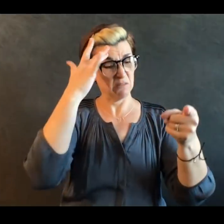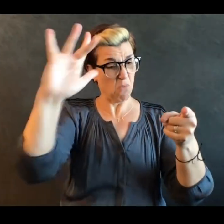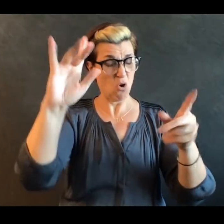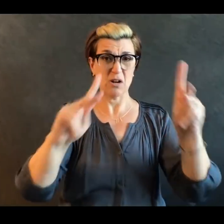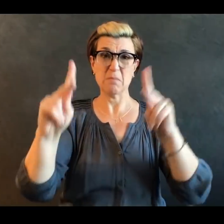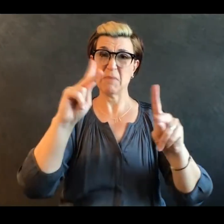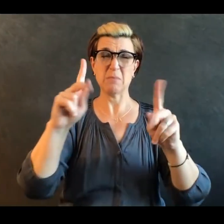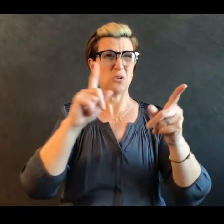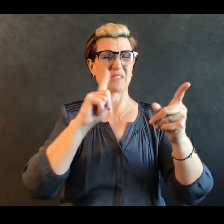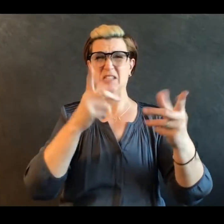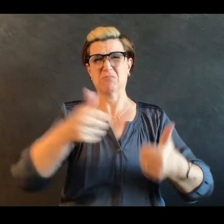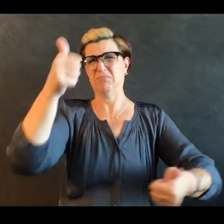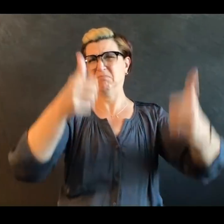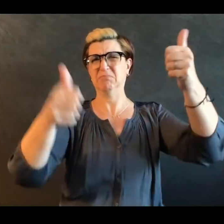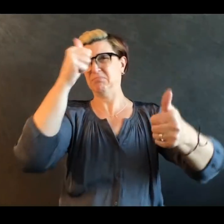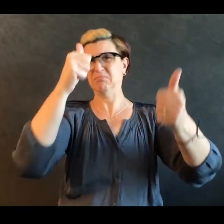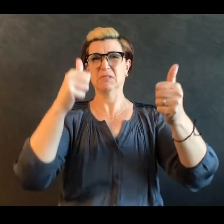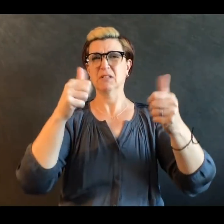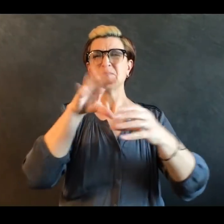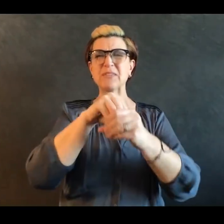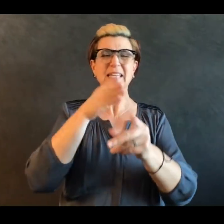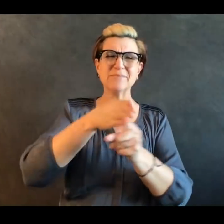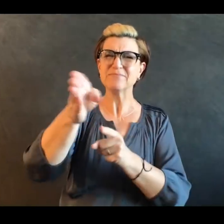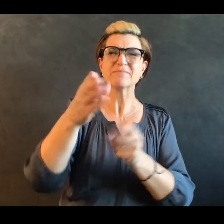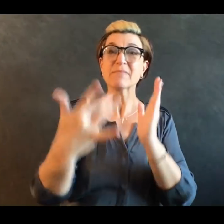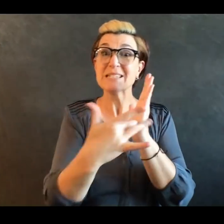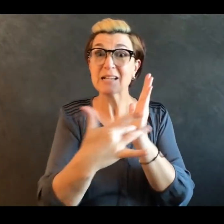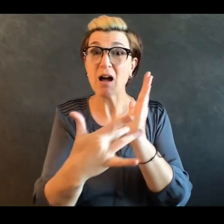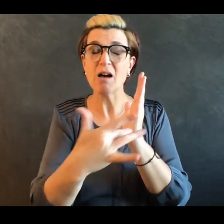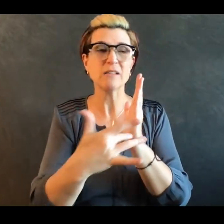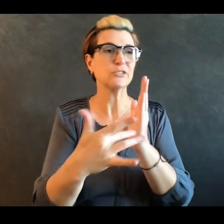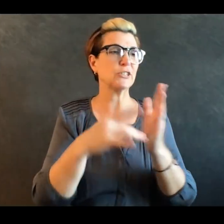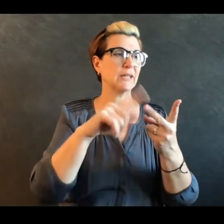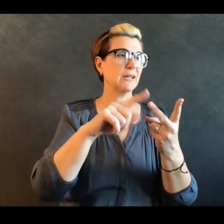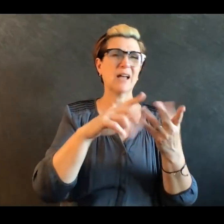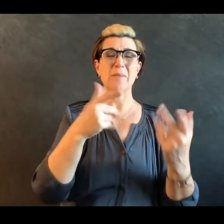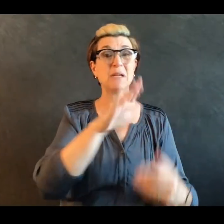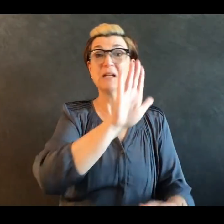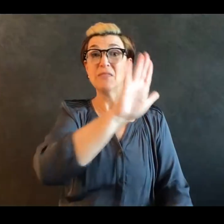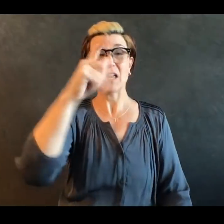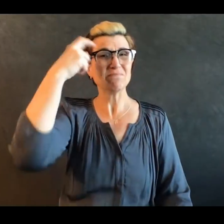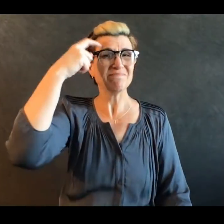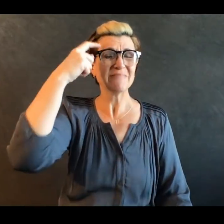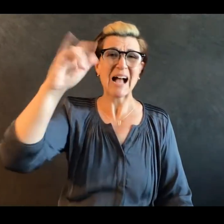the high tech the level of IQ and some of those calls was about the highest